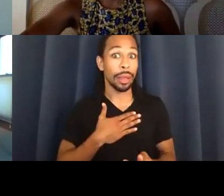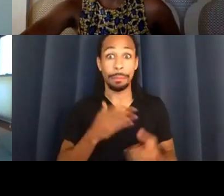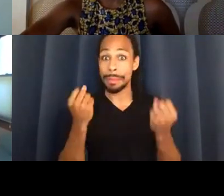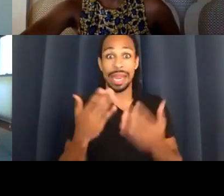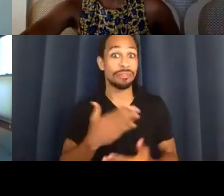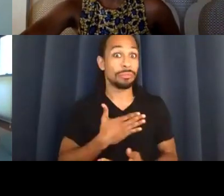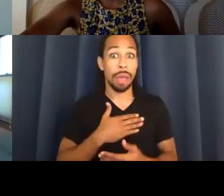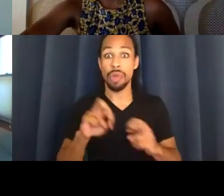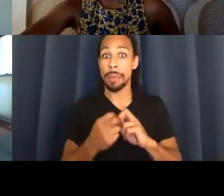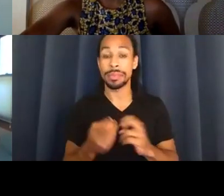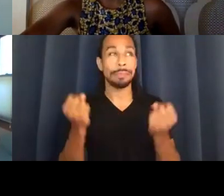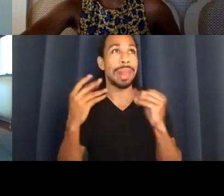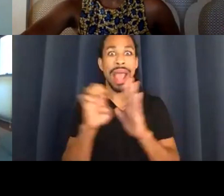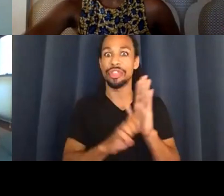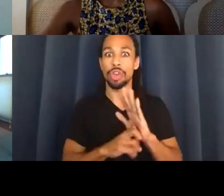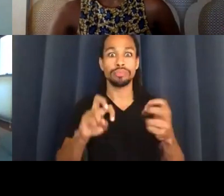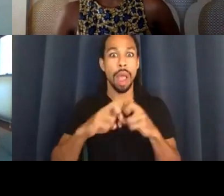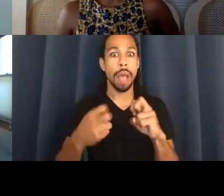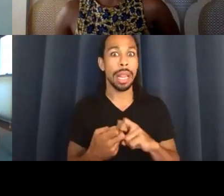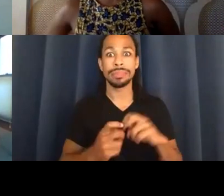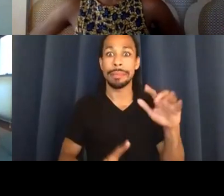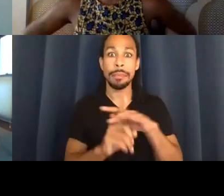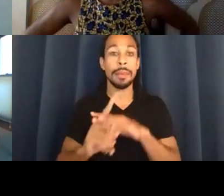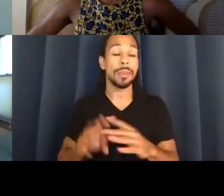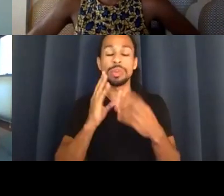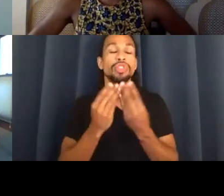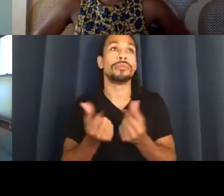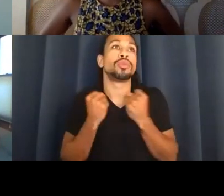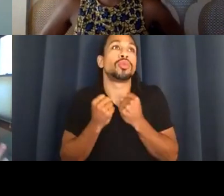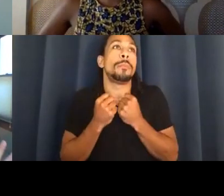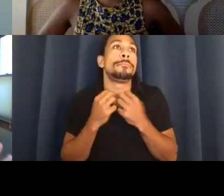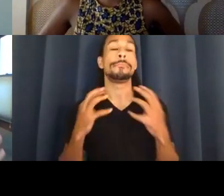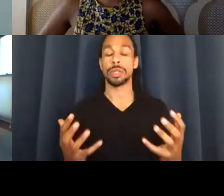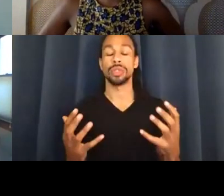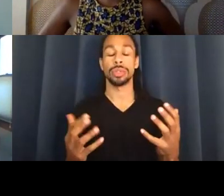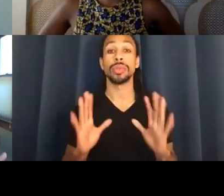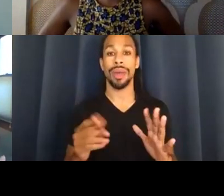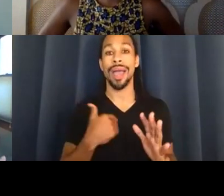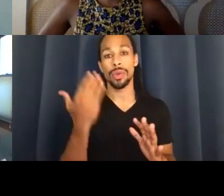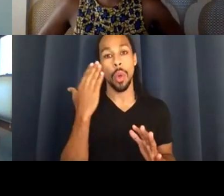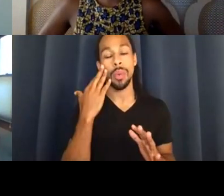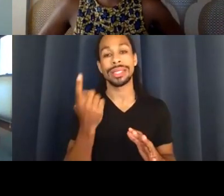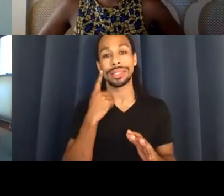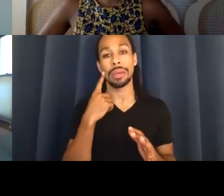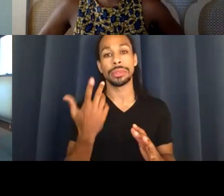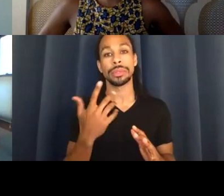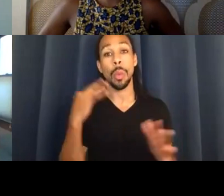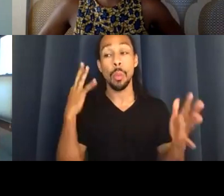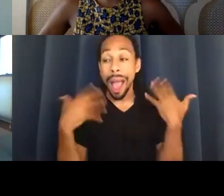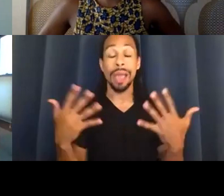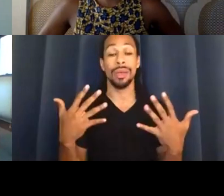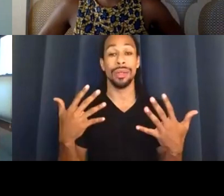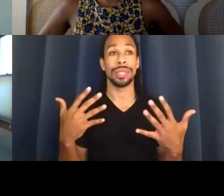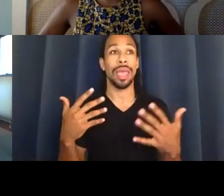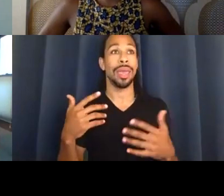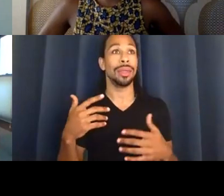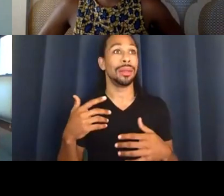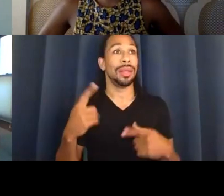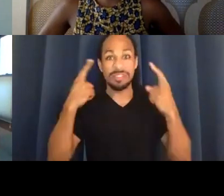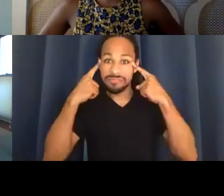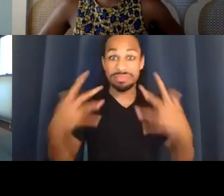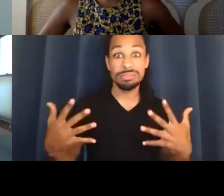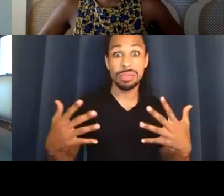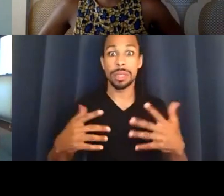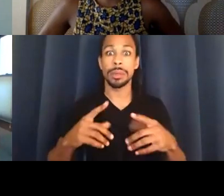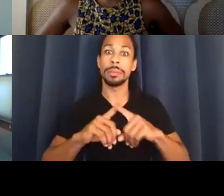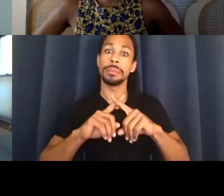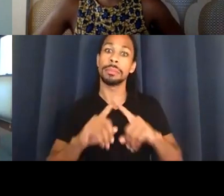issues. It would solve so much and it sounds so wild and far out, but so did having Obamacare,